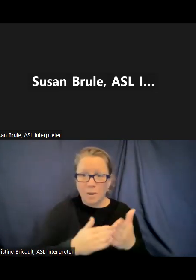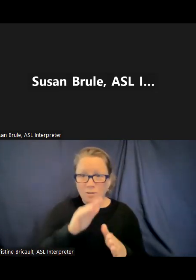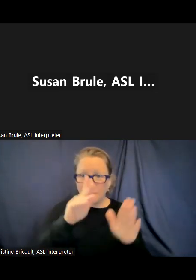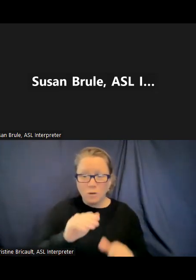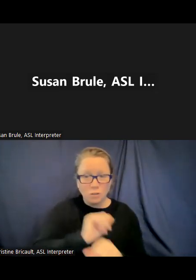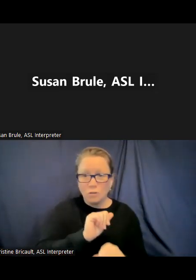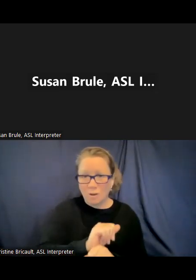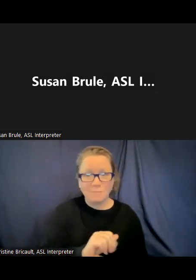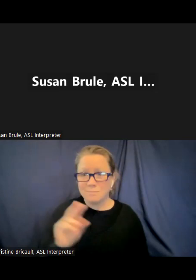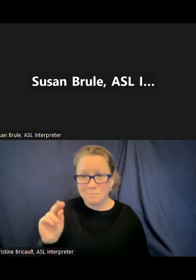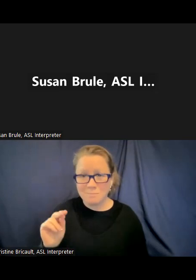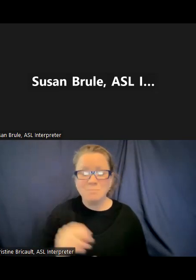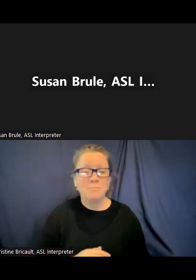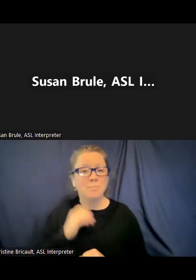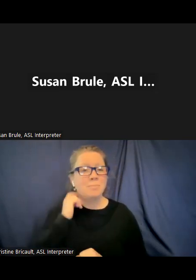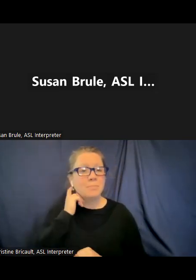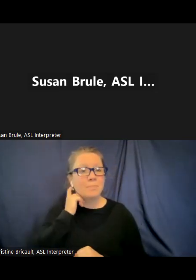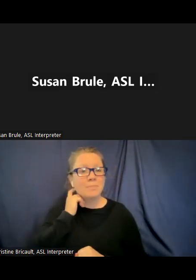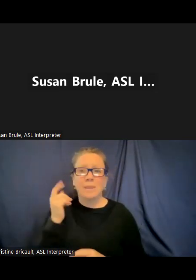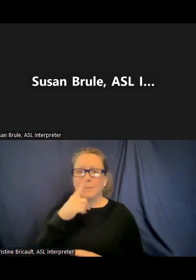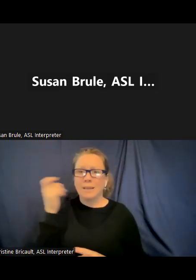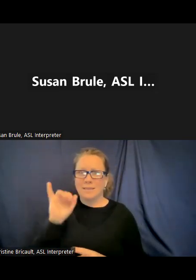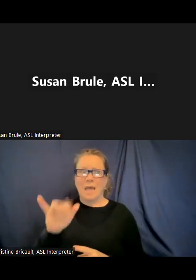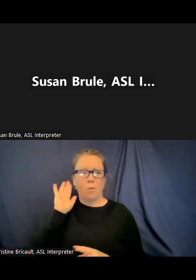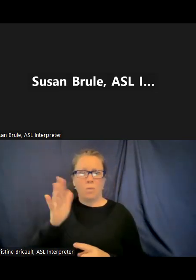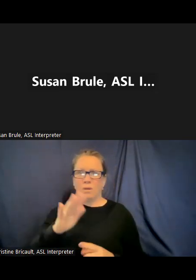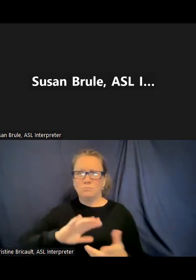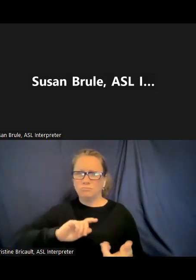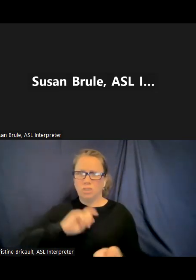as a reasonable accommodation, because that would fundamentally alter the nature of the job.